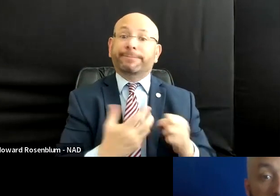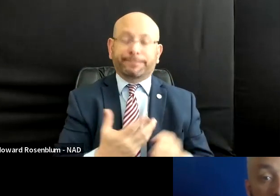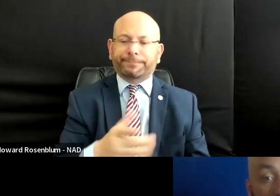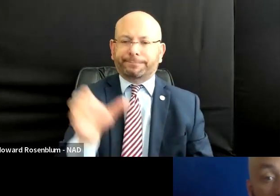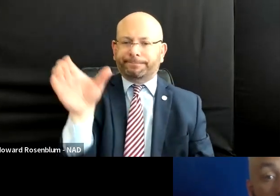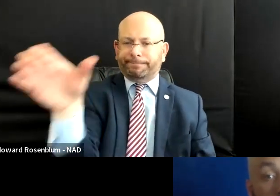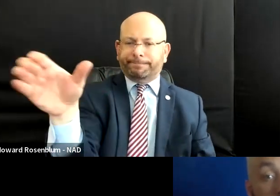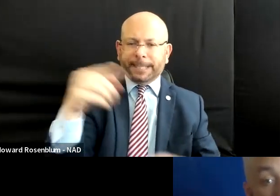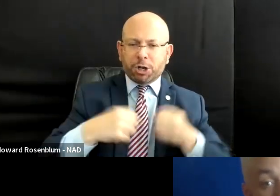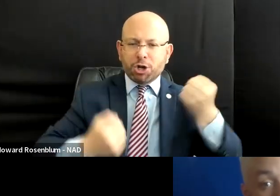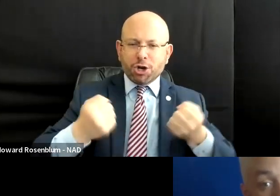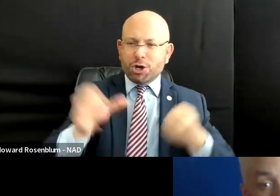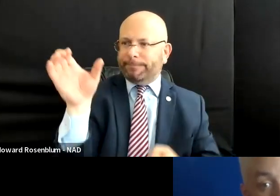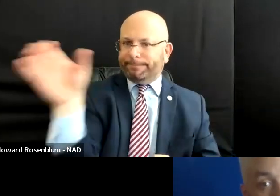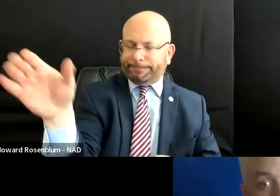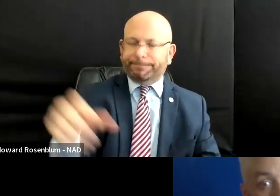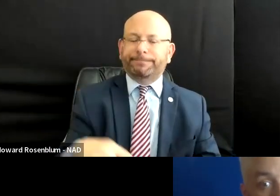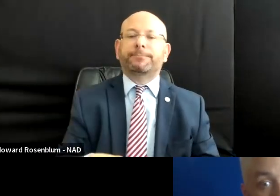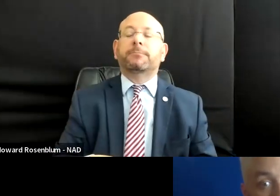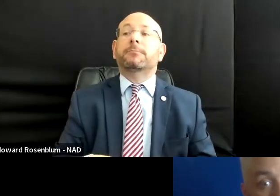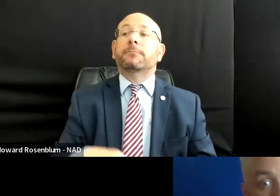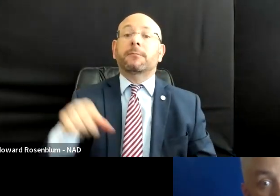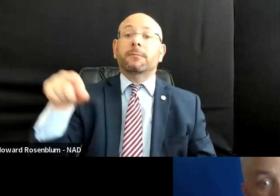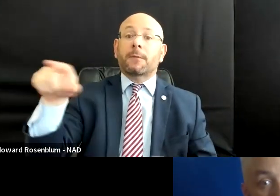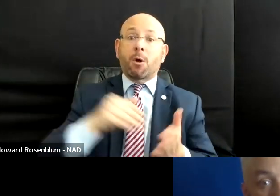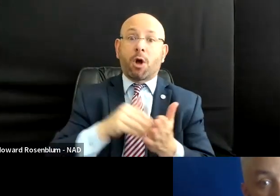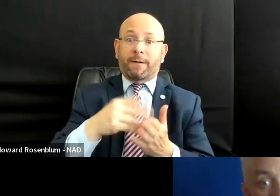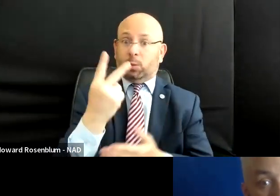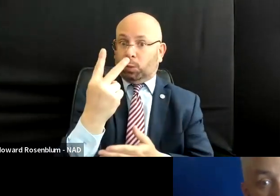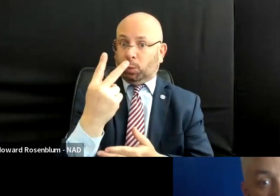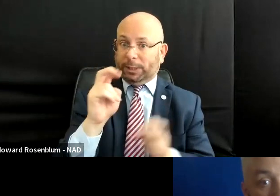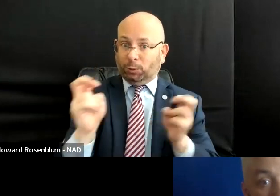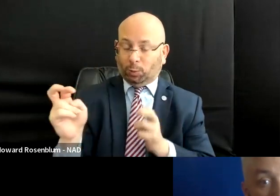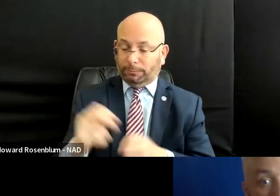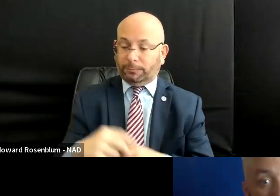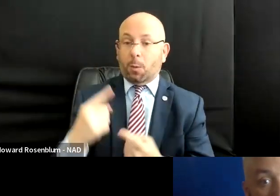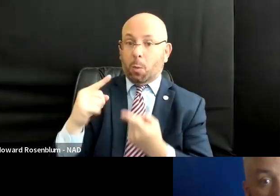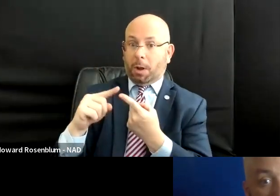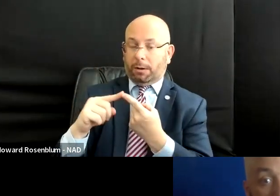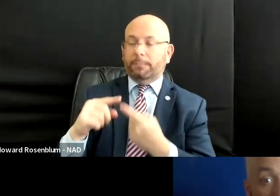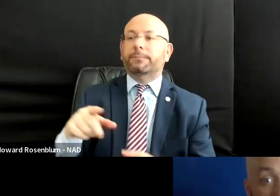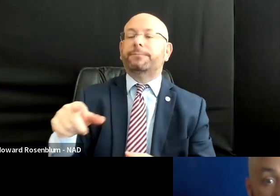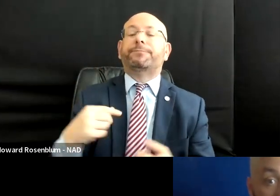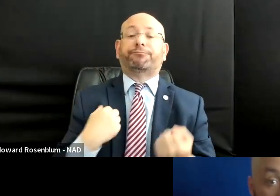had a telephone app for anyone who wanted to book a ride and they had a different app from the drivers for